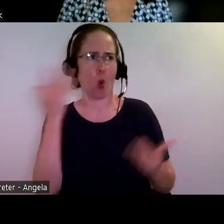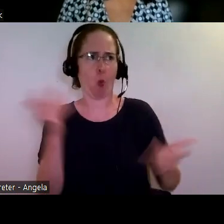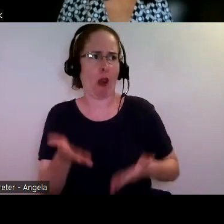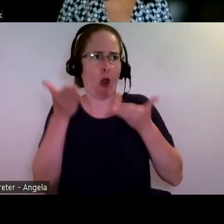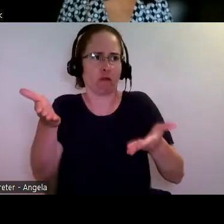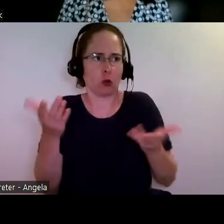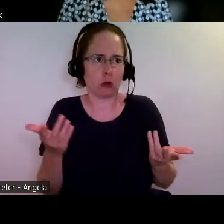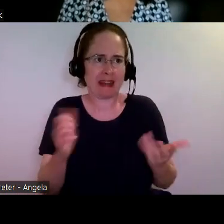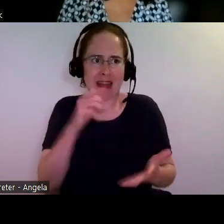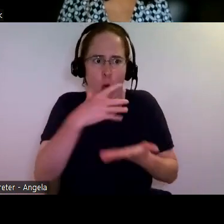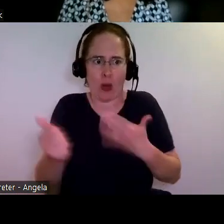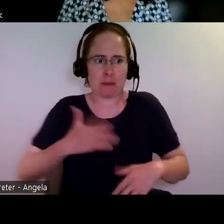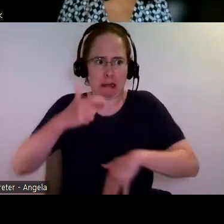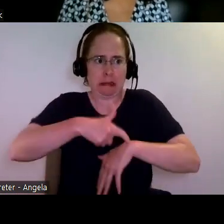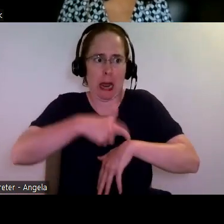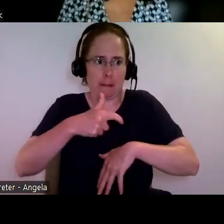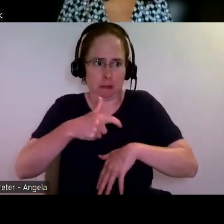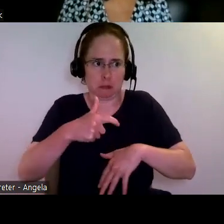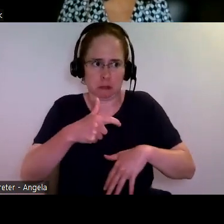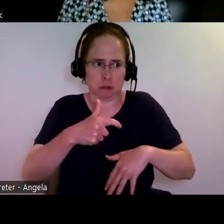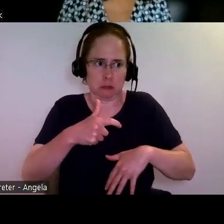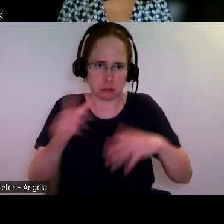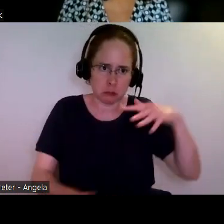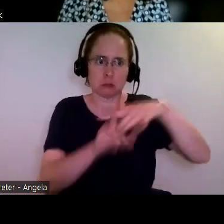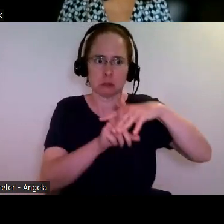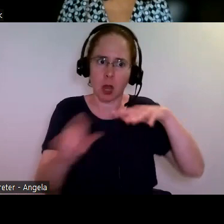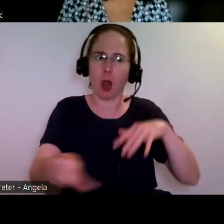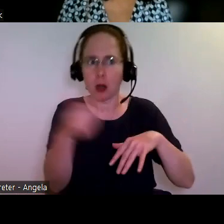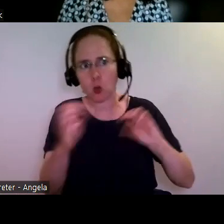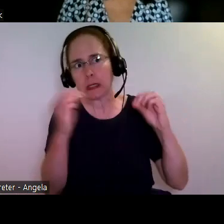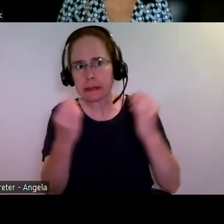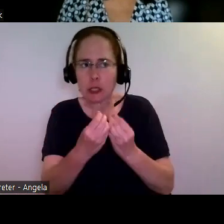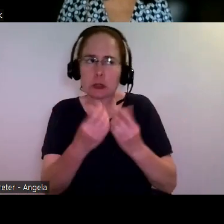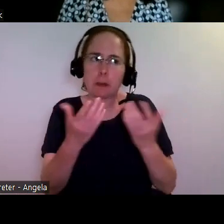know that they're not wasting their time going to yet another organization that might, you know, not